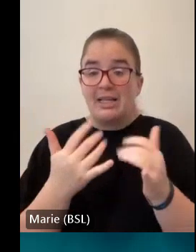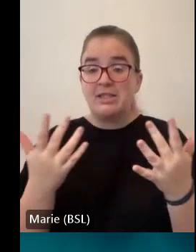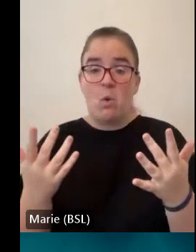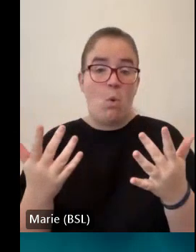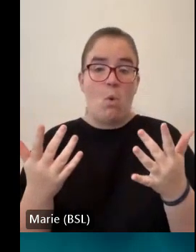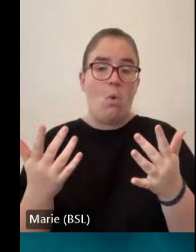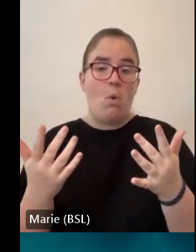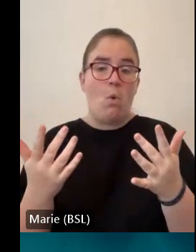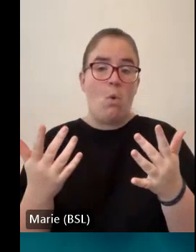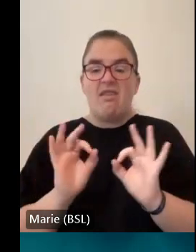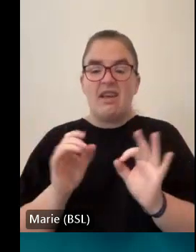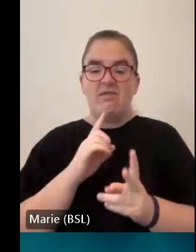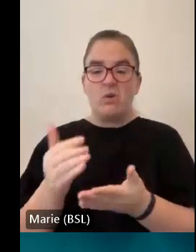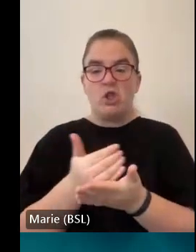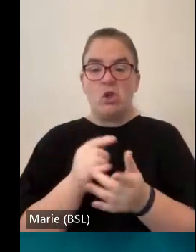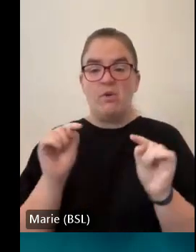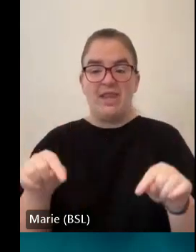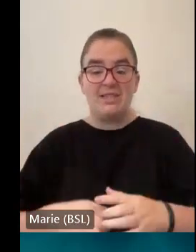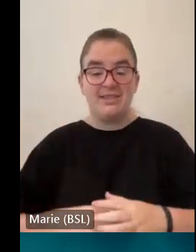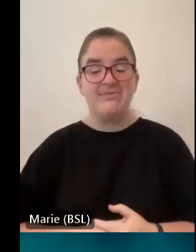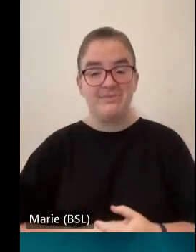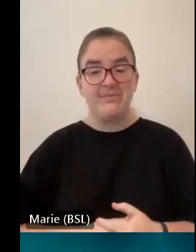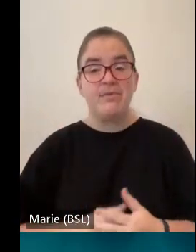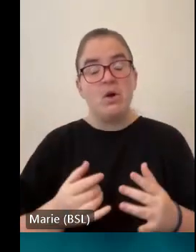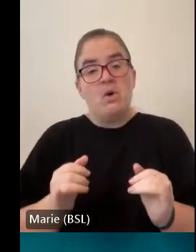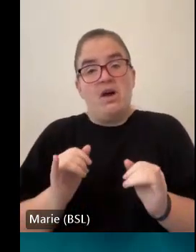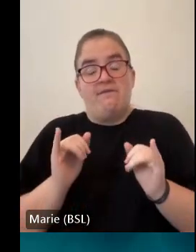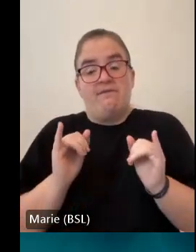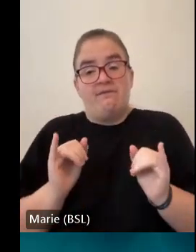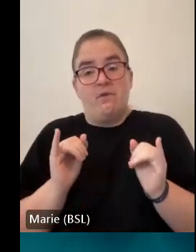to keep that secure, so unfortunately we do see it a lot